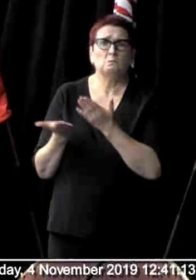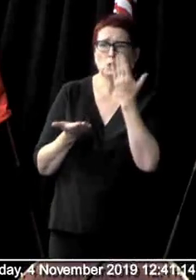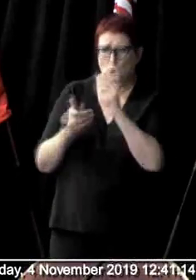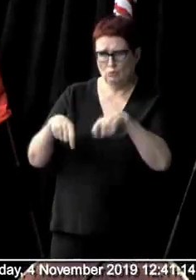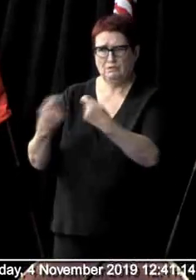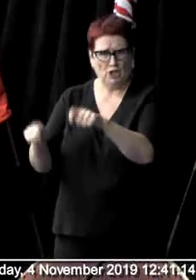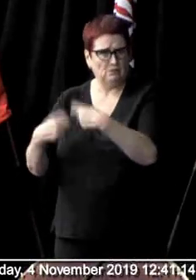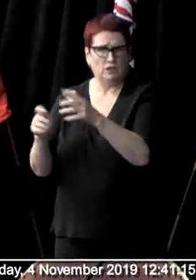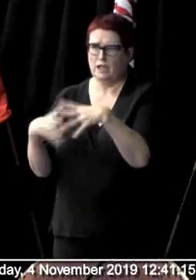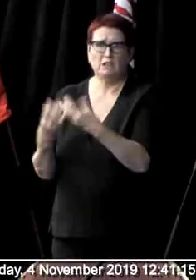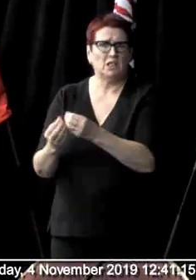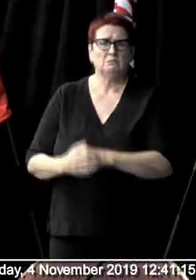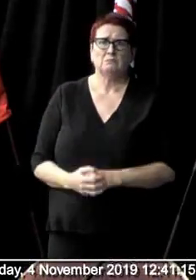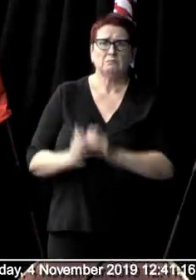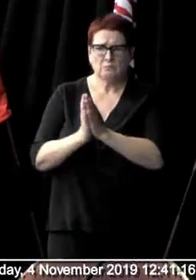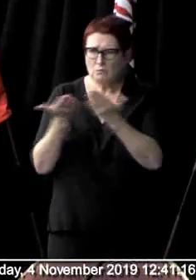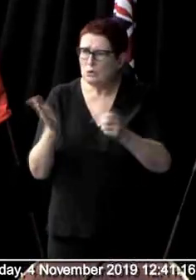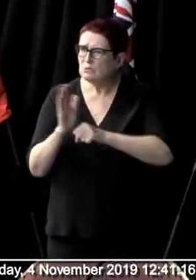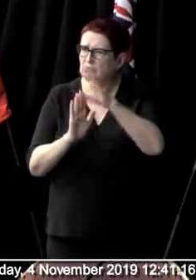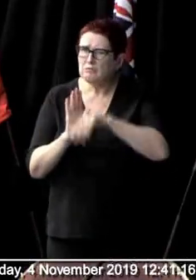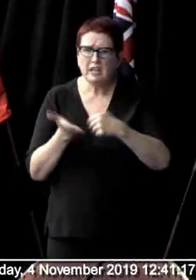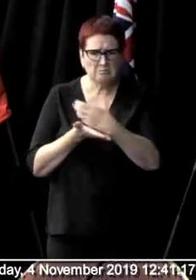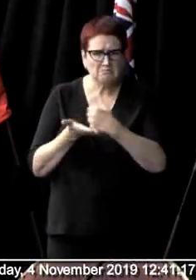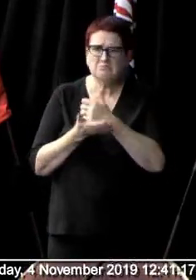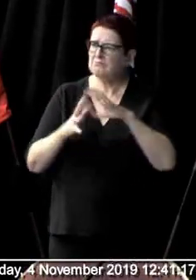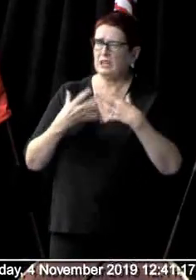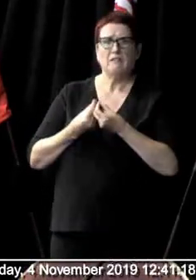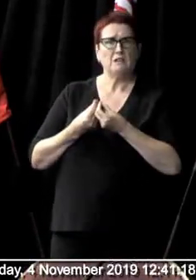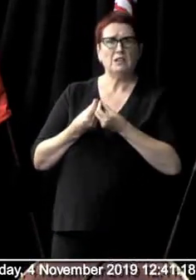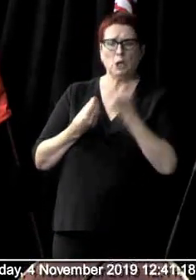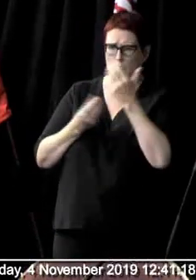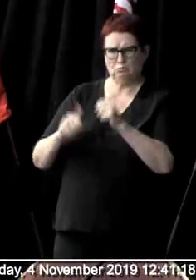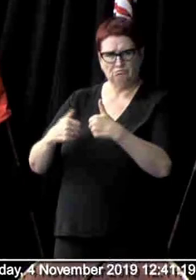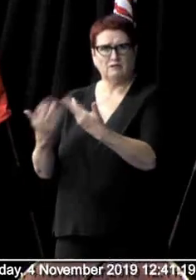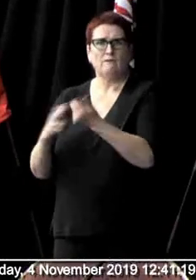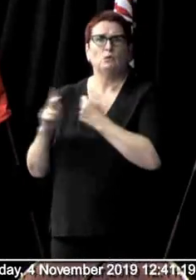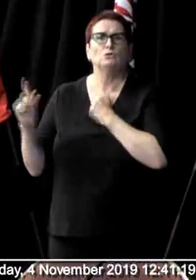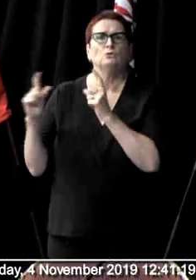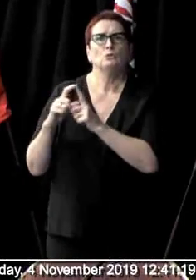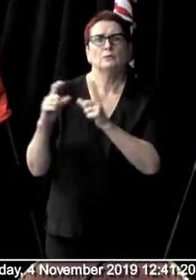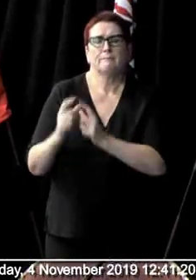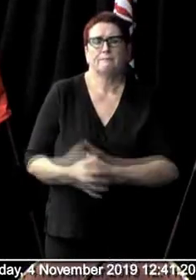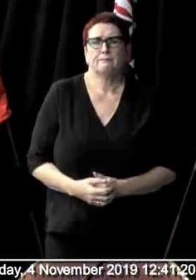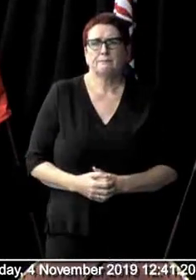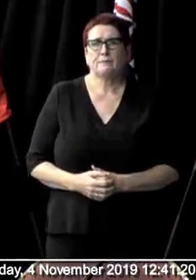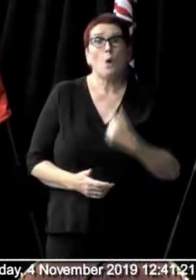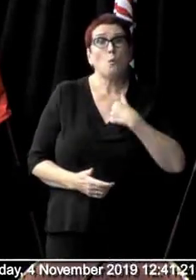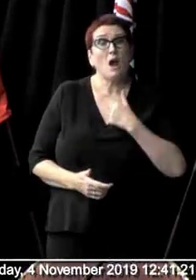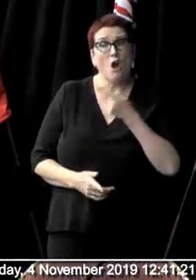all that – all the textbooks and curriculum material were all done by the school. Probably the one thing I did keep providing, because they are expensive, is